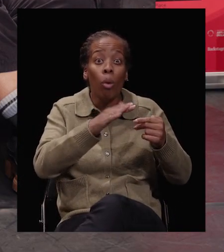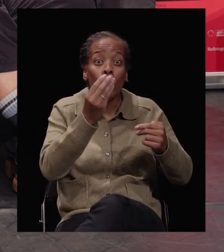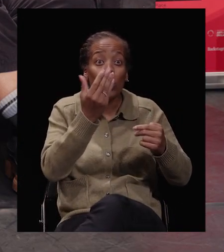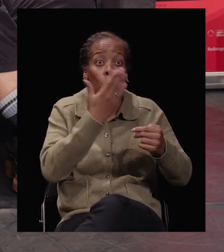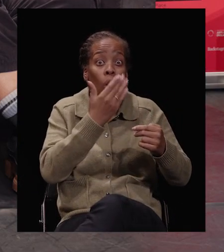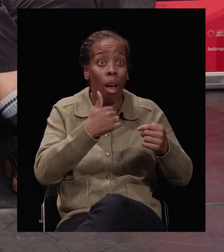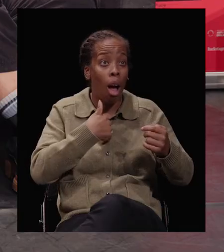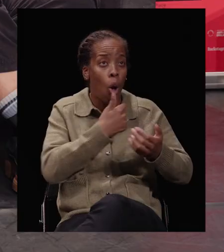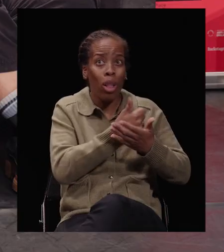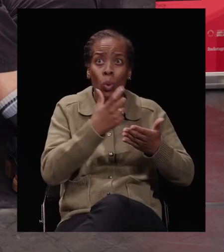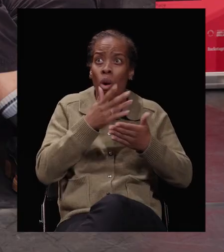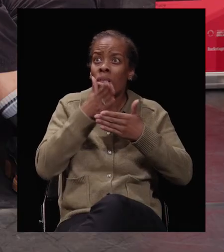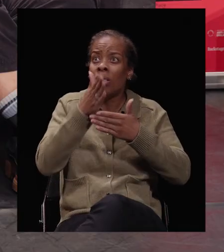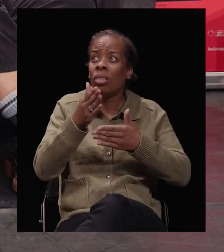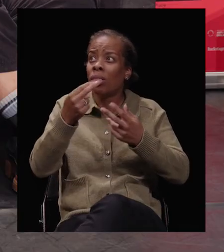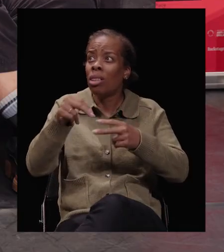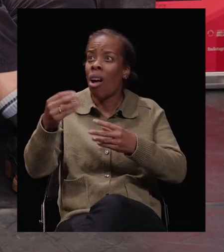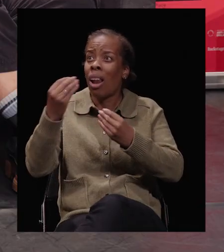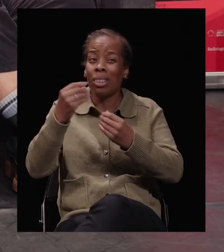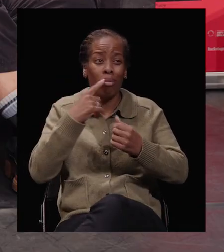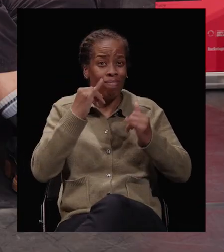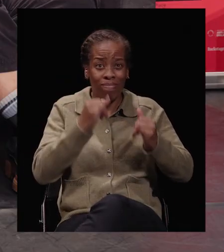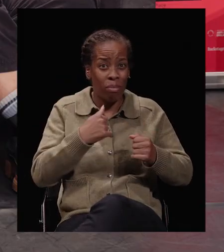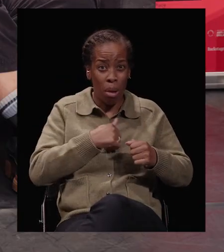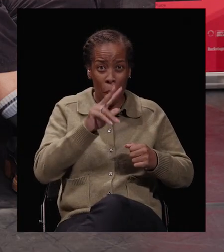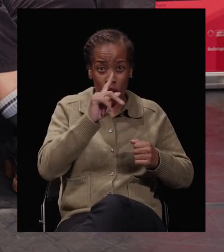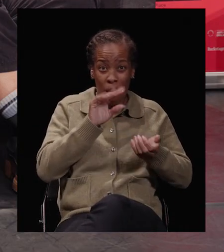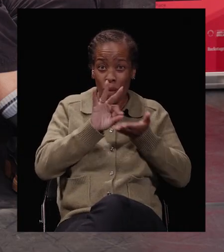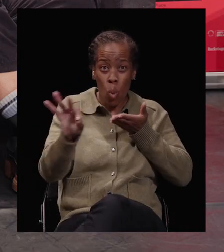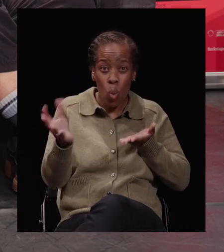to dance lessons, but I knew my parents couldn't afford to send me to dance lessons.